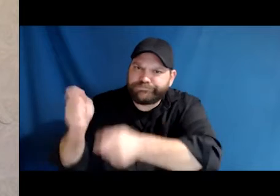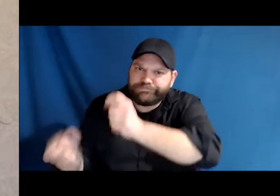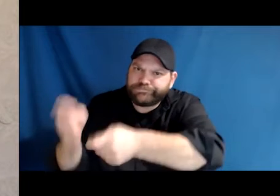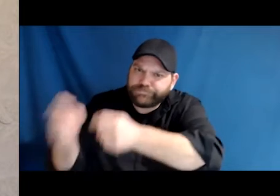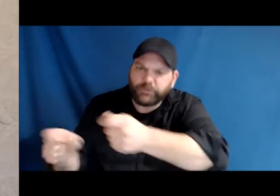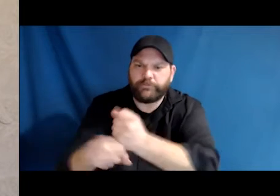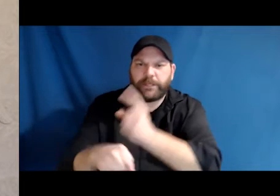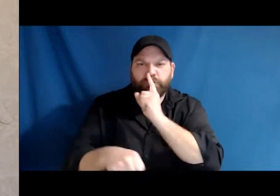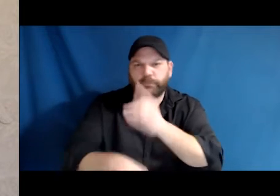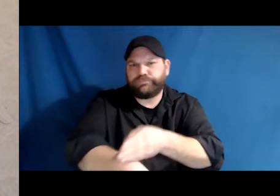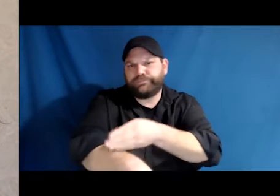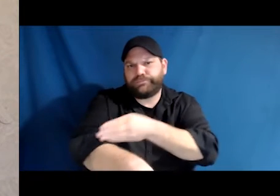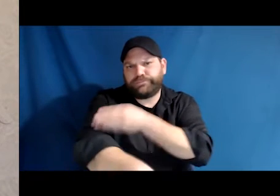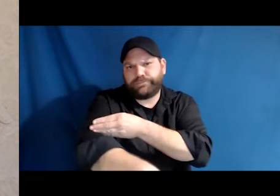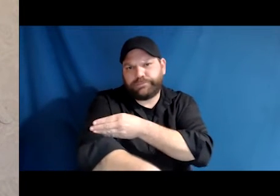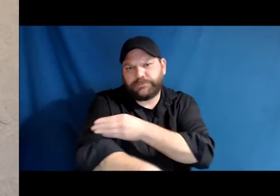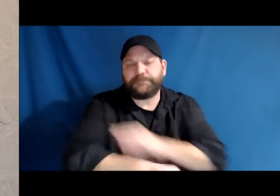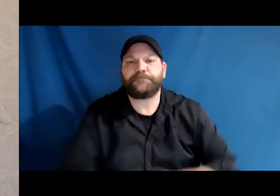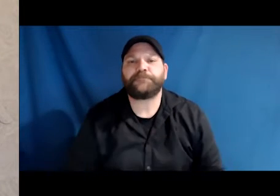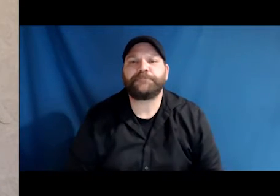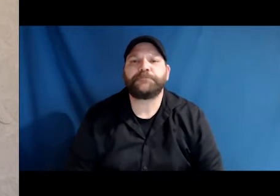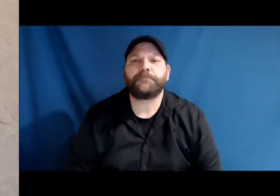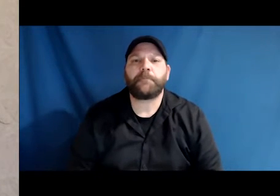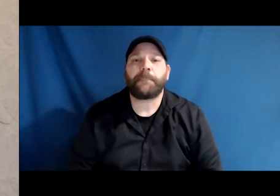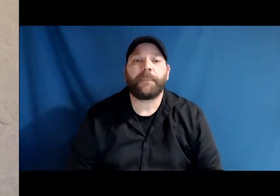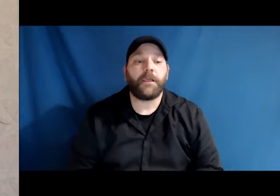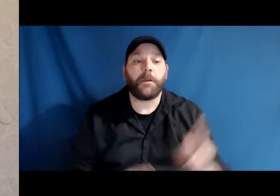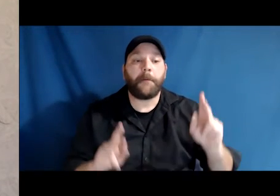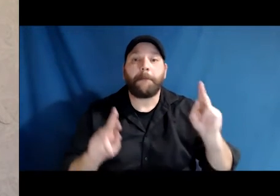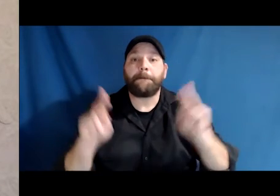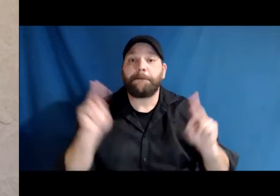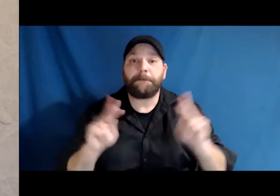We have nearly an even split between individual winners and team winners this year.